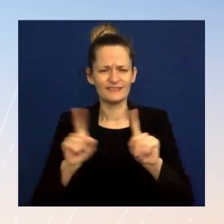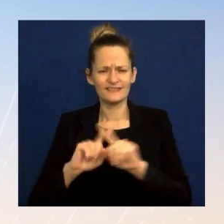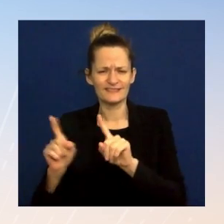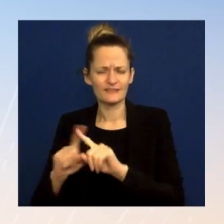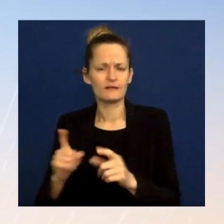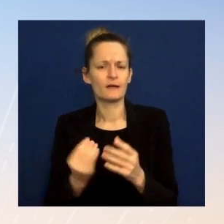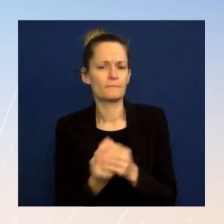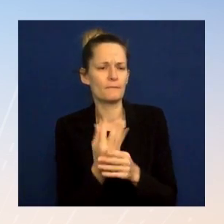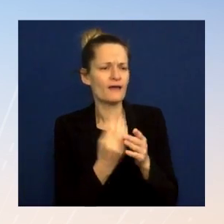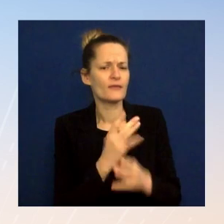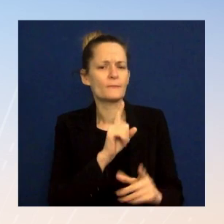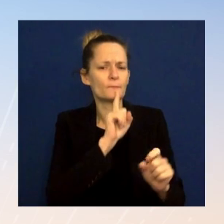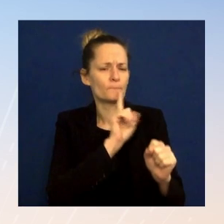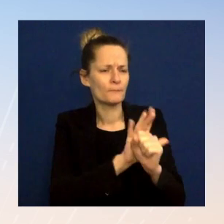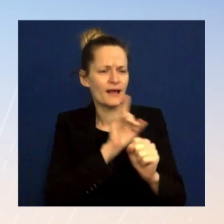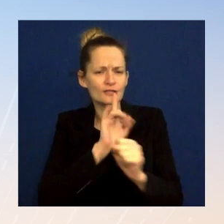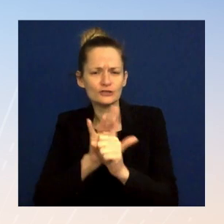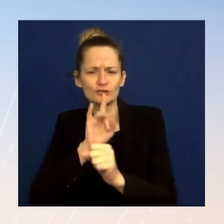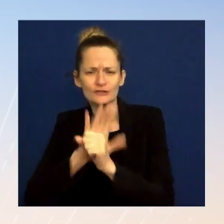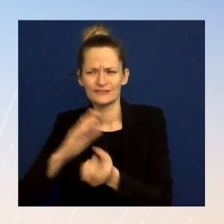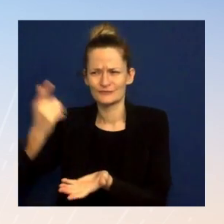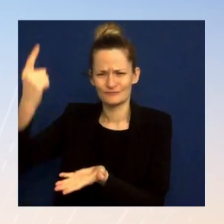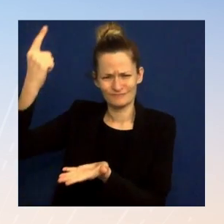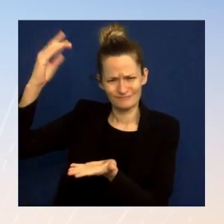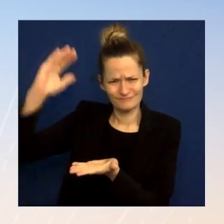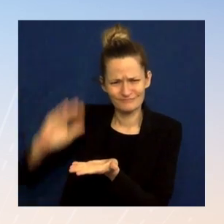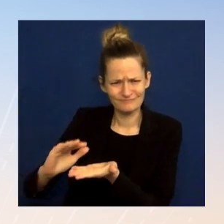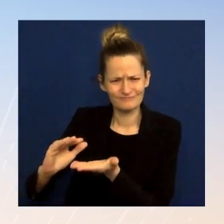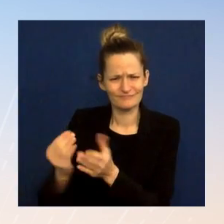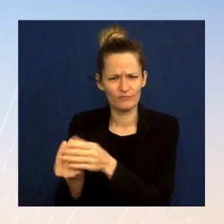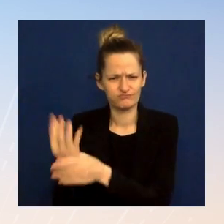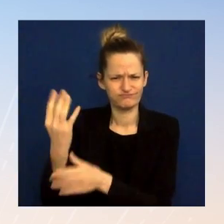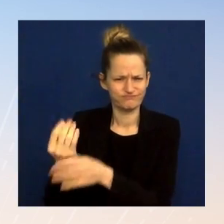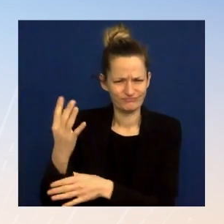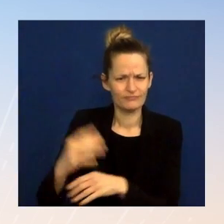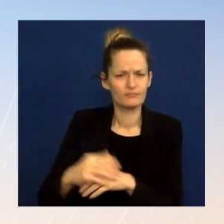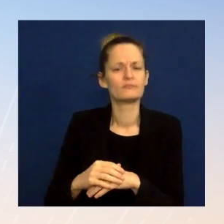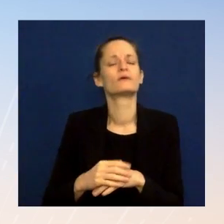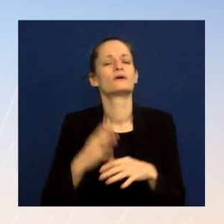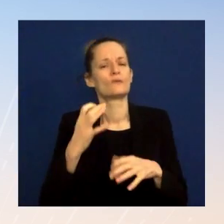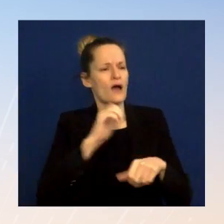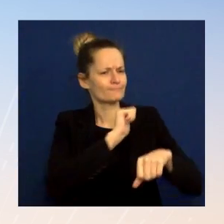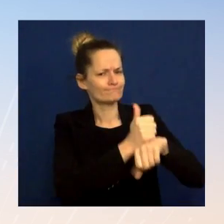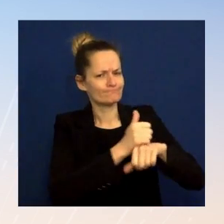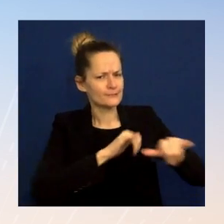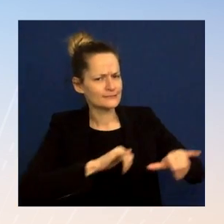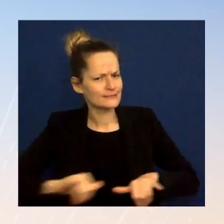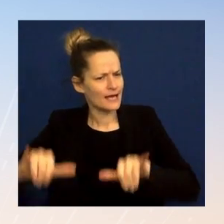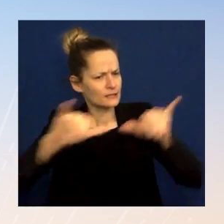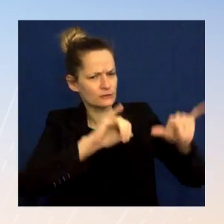to set the rules and standards for economics and technology in the 21st century. And President Biden and key European partners